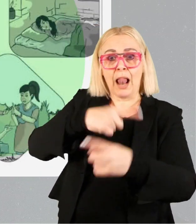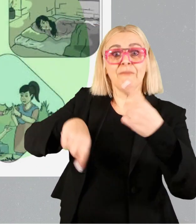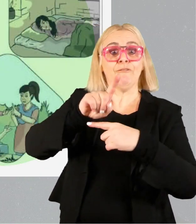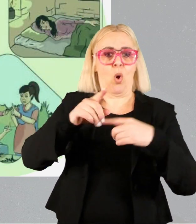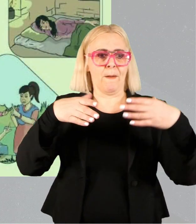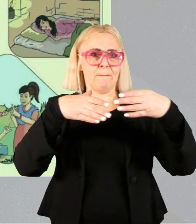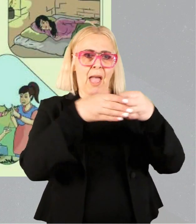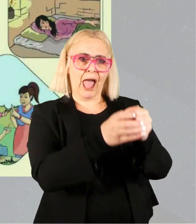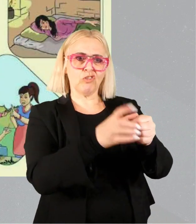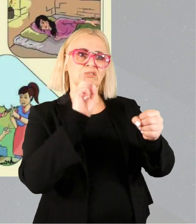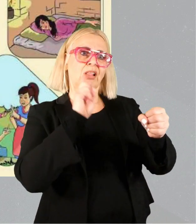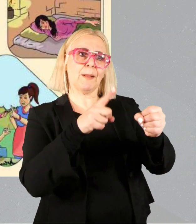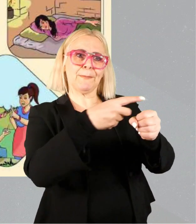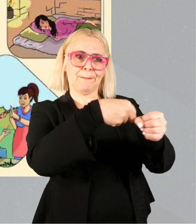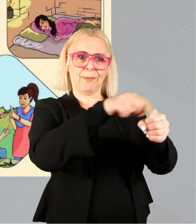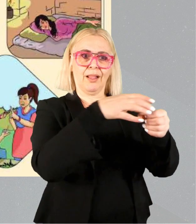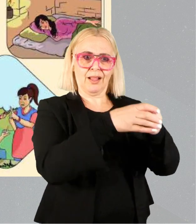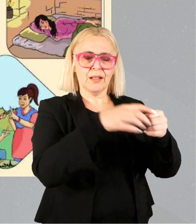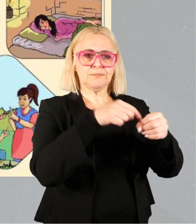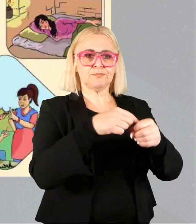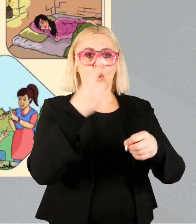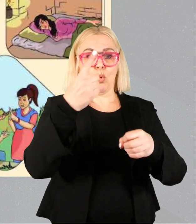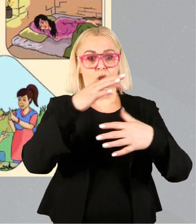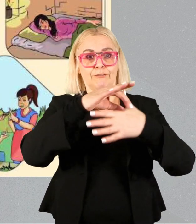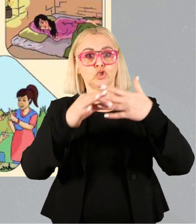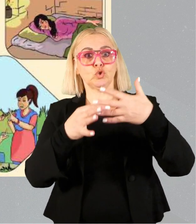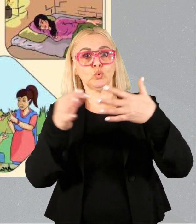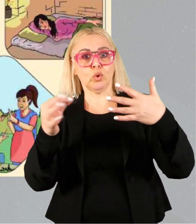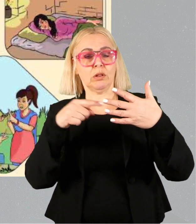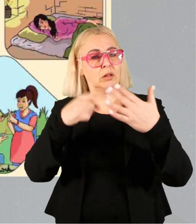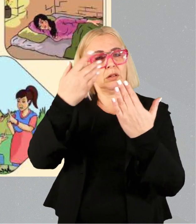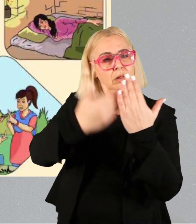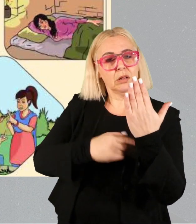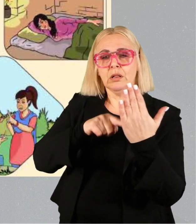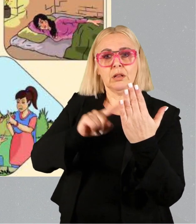One of the tools is a one pager. Volunteers, because they know everybody in the community,